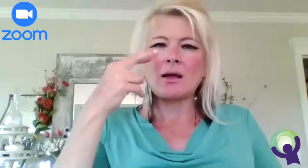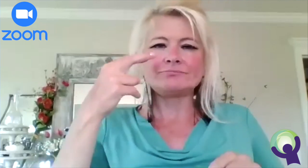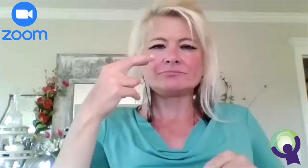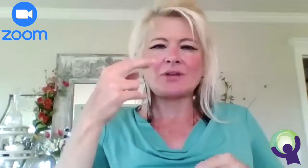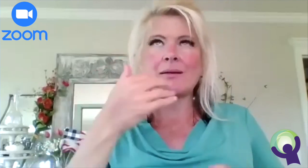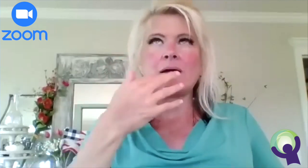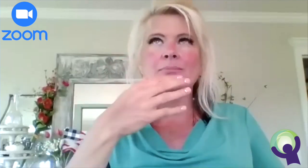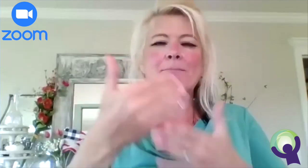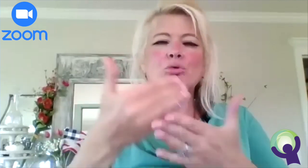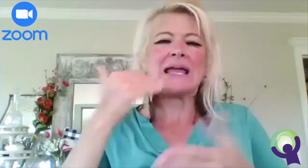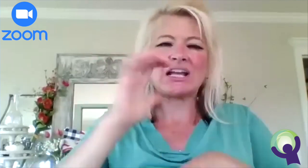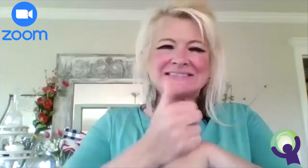psychologist. They have to look past